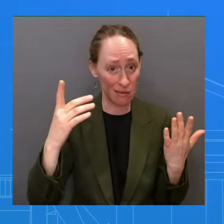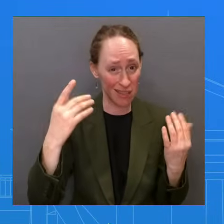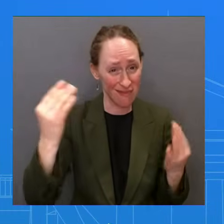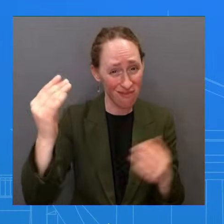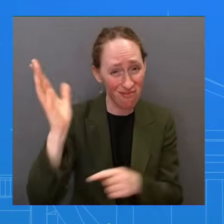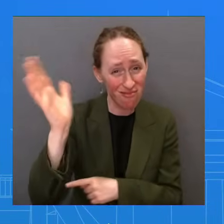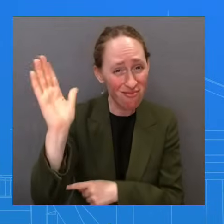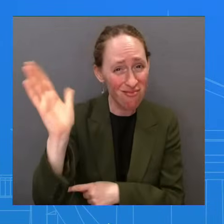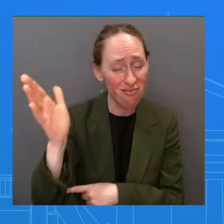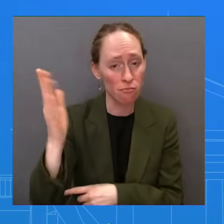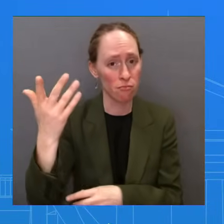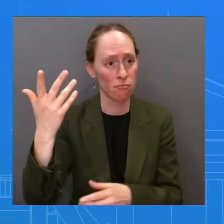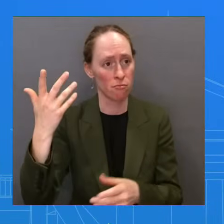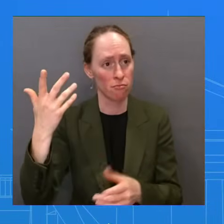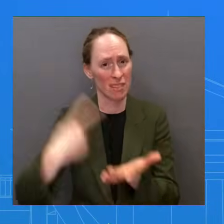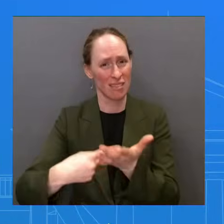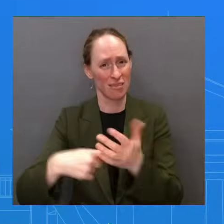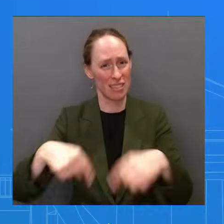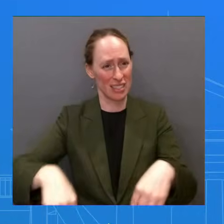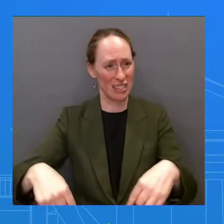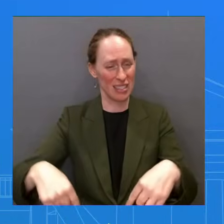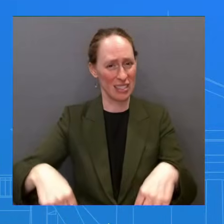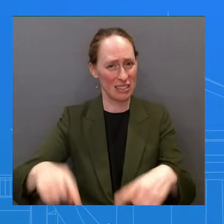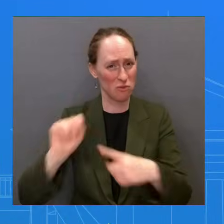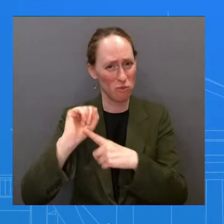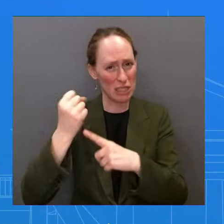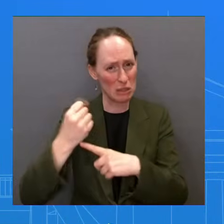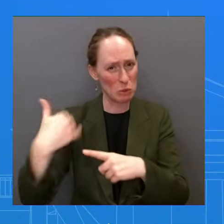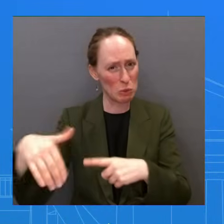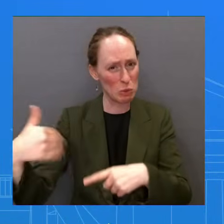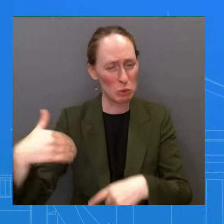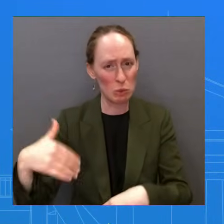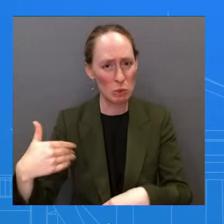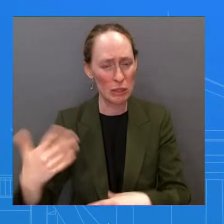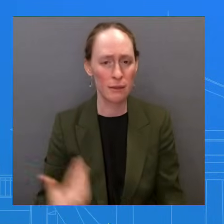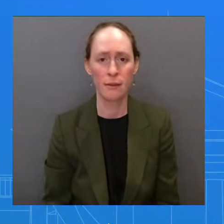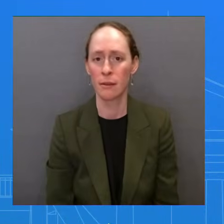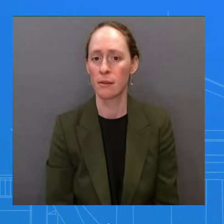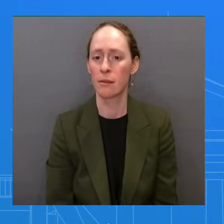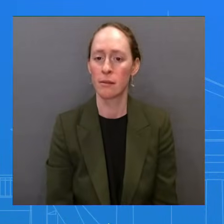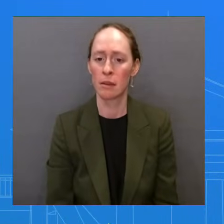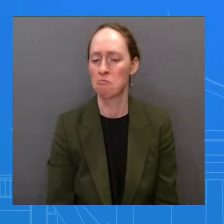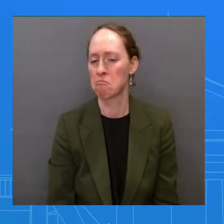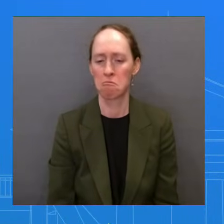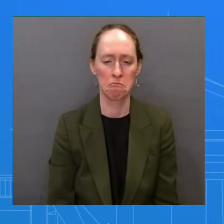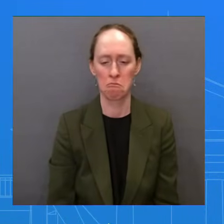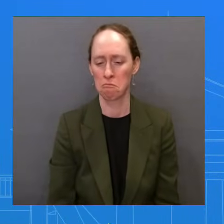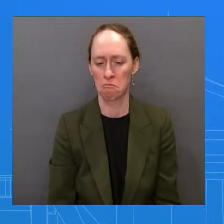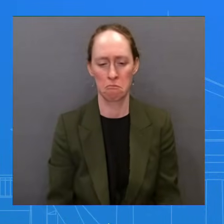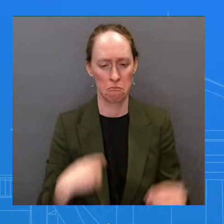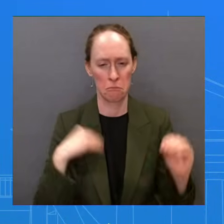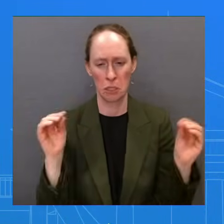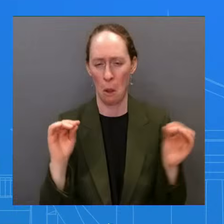look, I'm not going to speak to the markets. I'm not going to do that from here, as you could understand why, Andrea. The President spoke to the actions